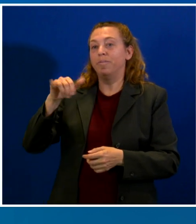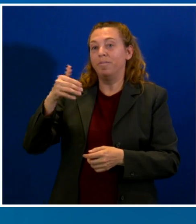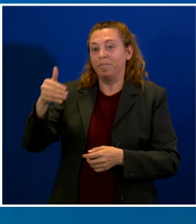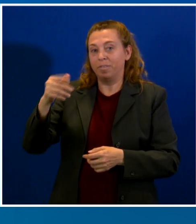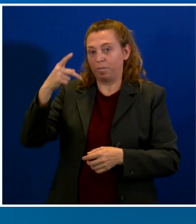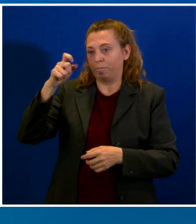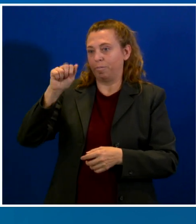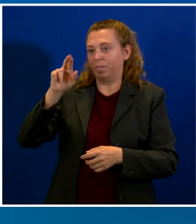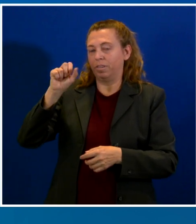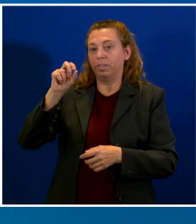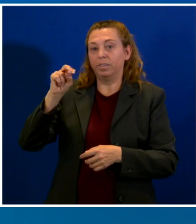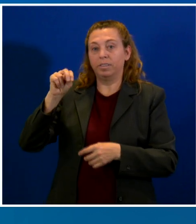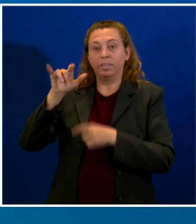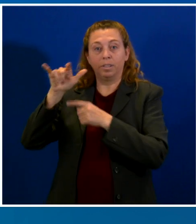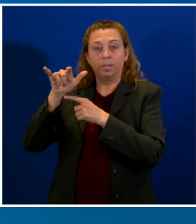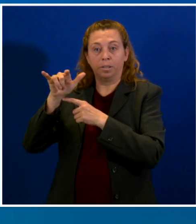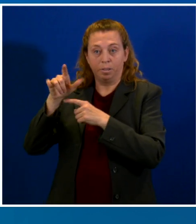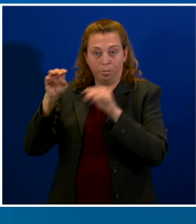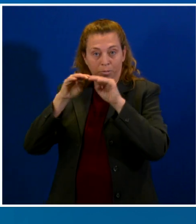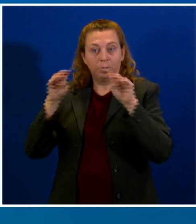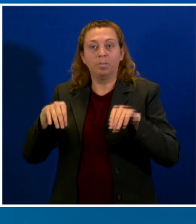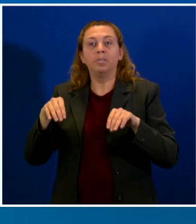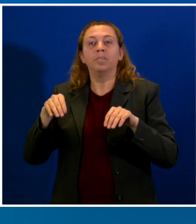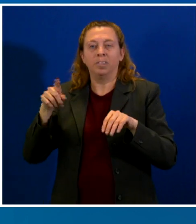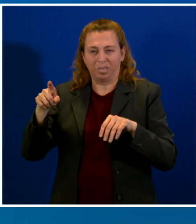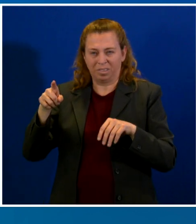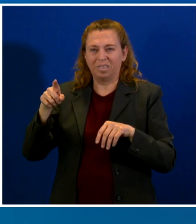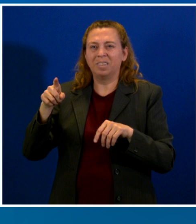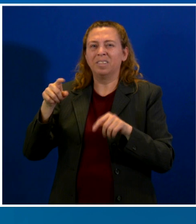Historic Site will reopen with the launch of a new exhibit.